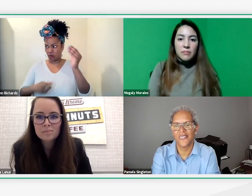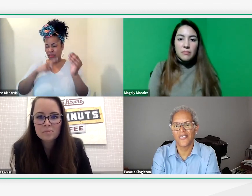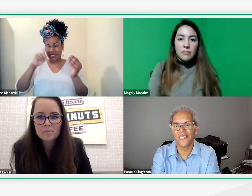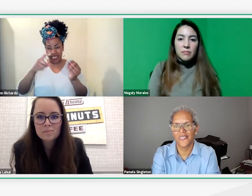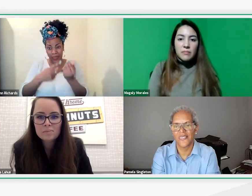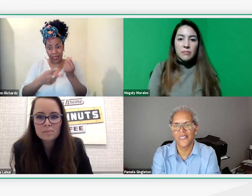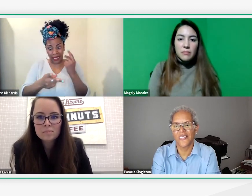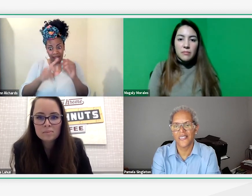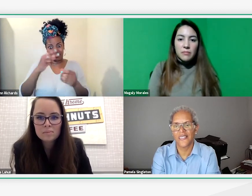So we have a receipt.